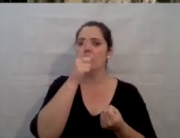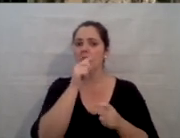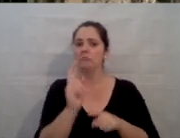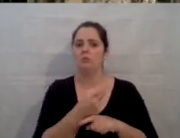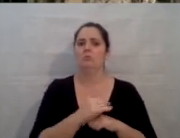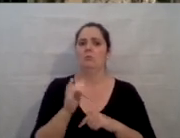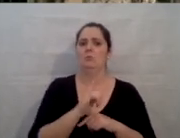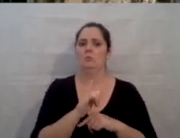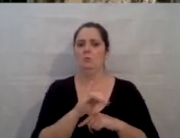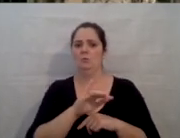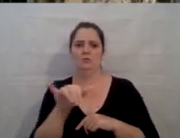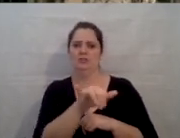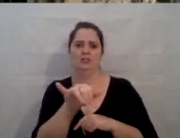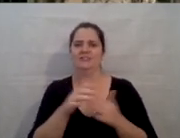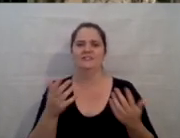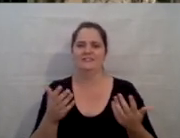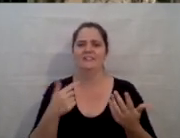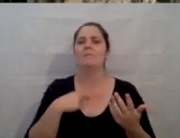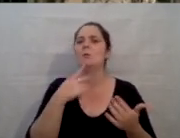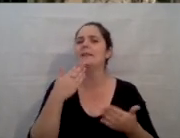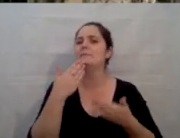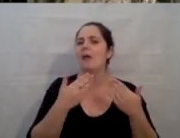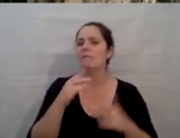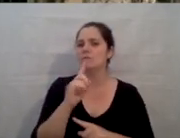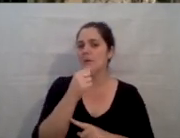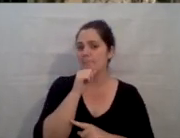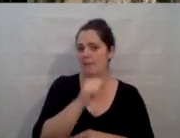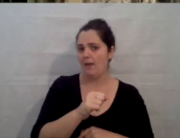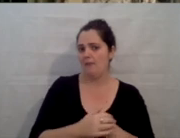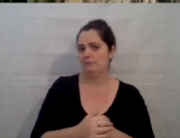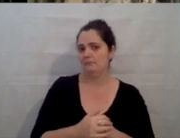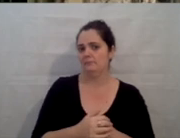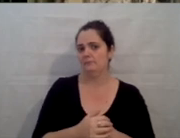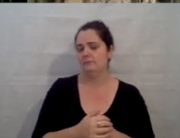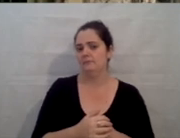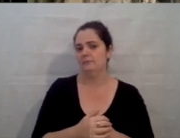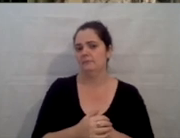but you can watch me go through it and I'll describe it with Atticus even if y'all are drawing Rachel, that's alright.